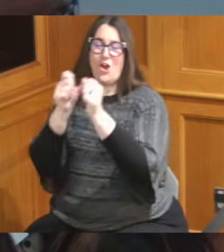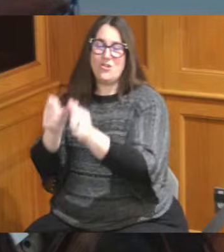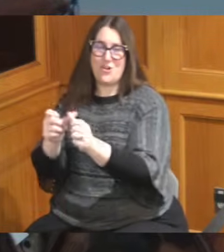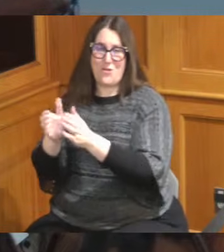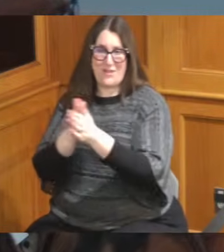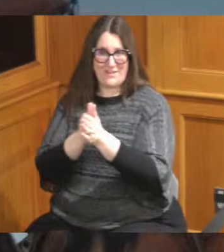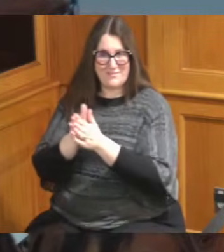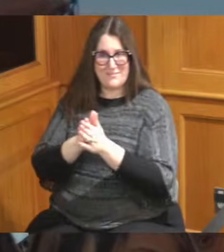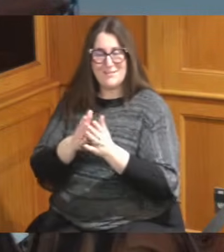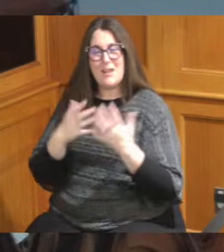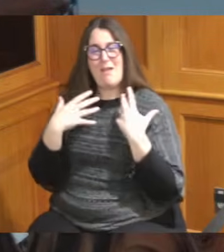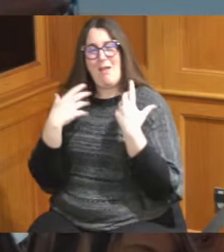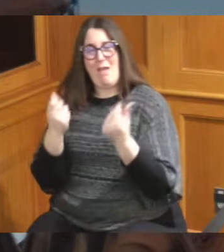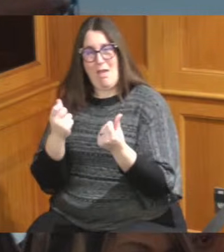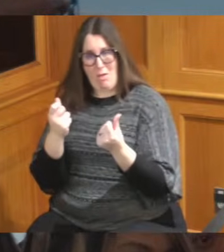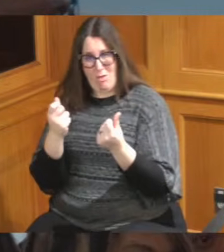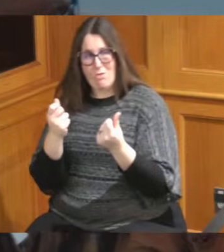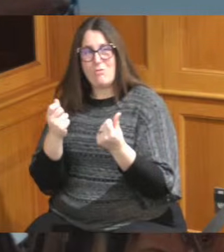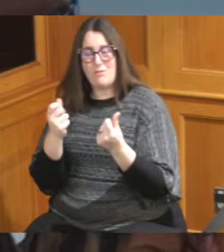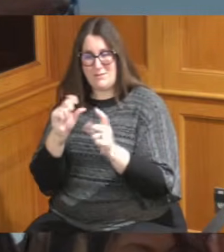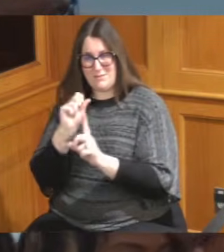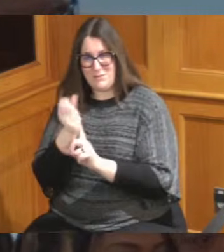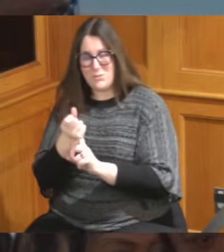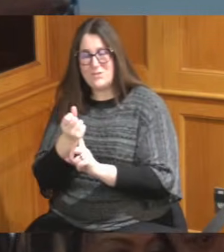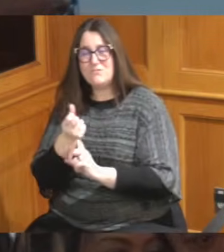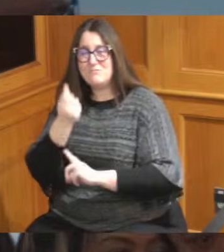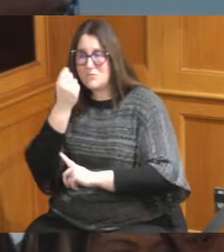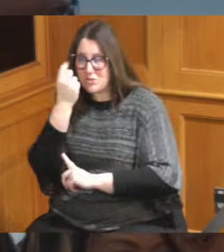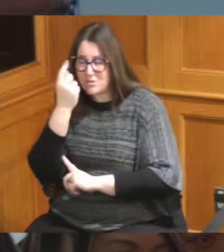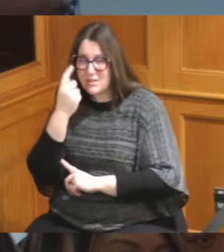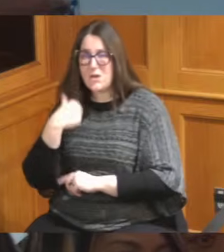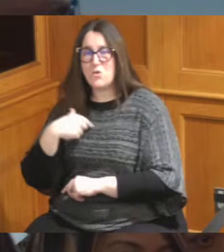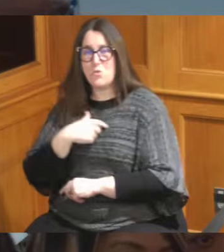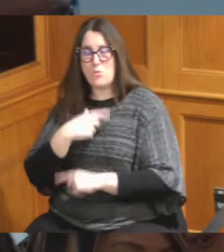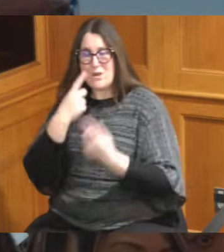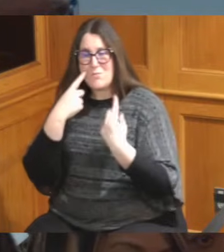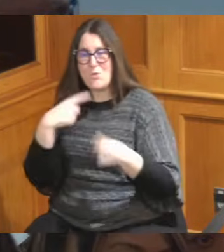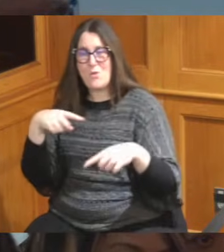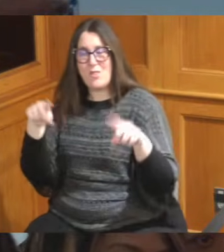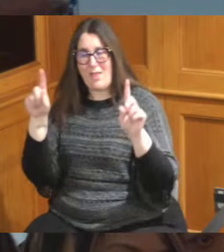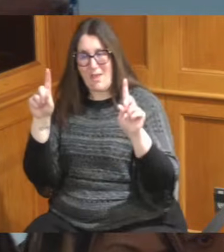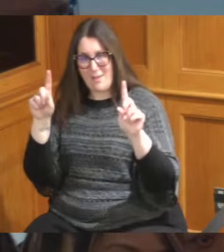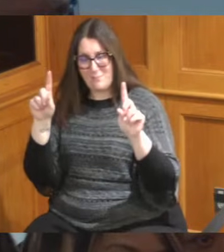of health equity. Be it further proclaimed that the Board of Commissioners of Hamilton County,